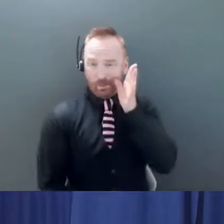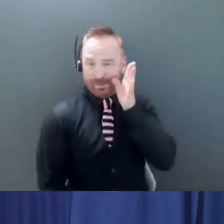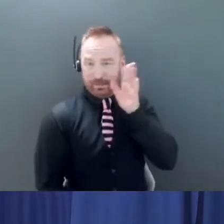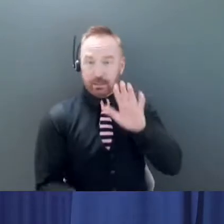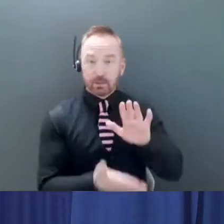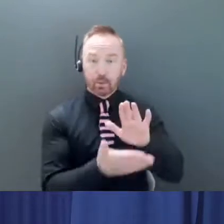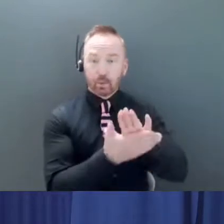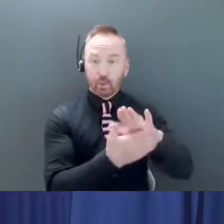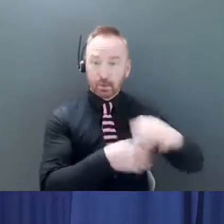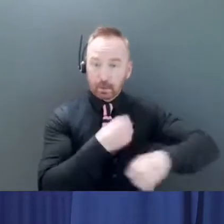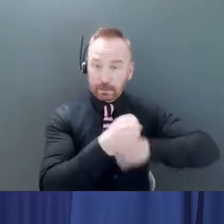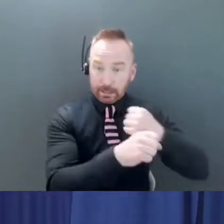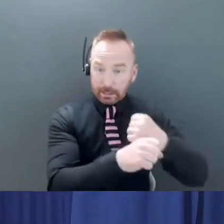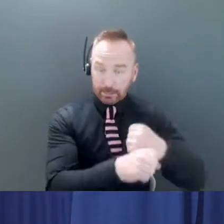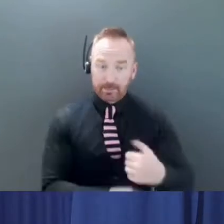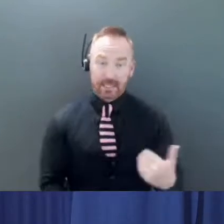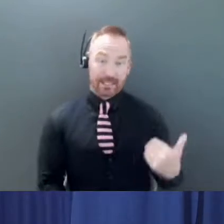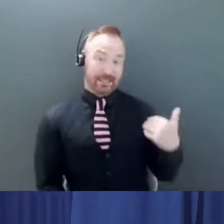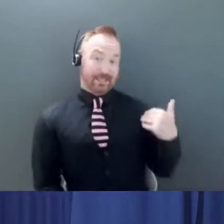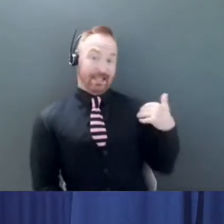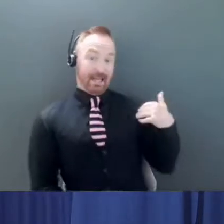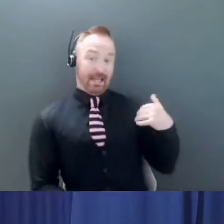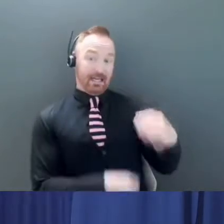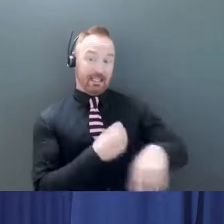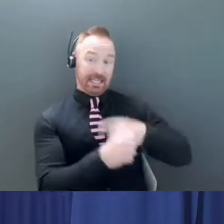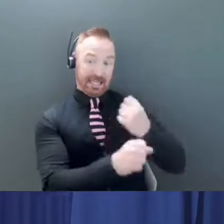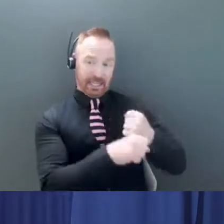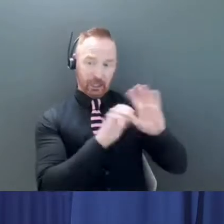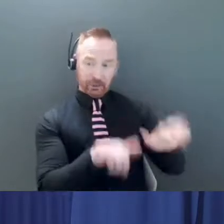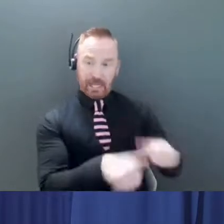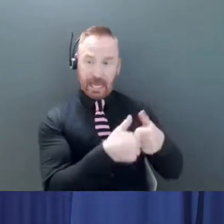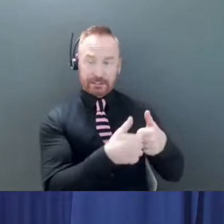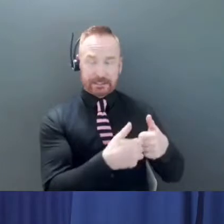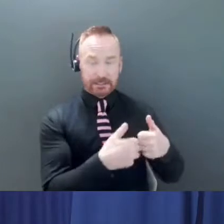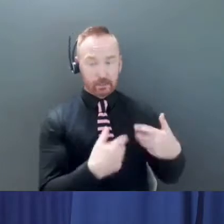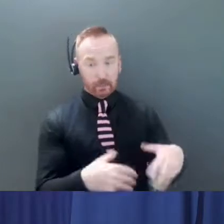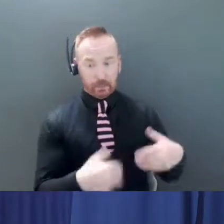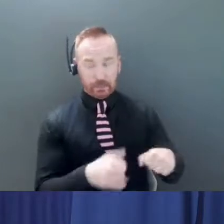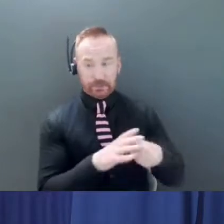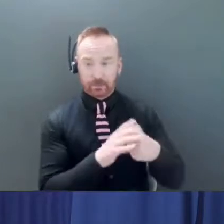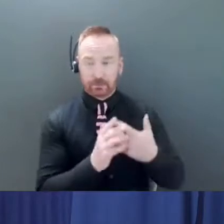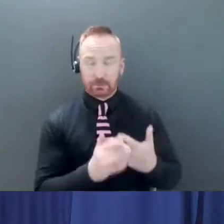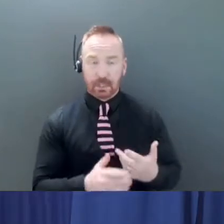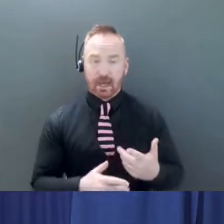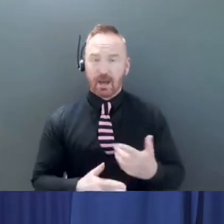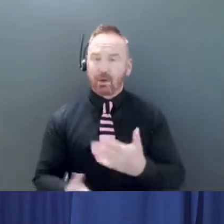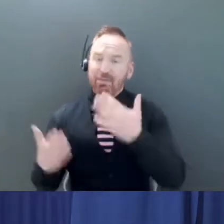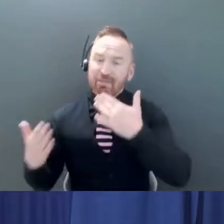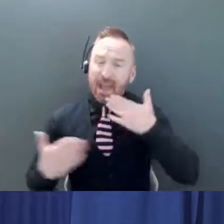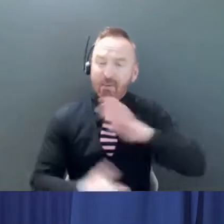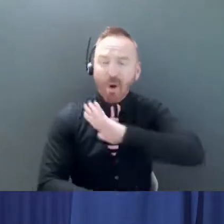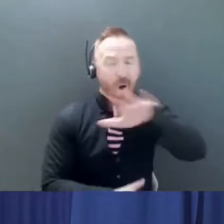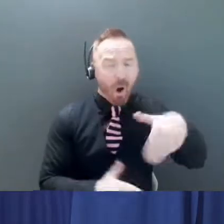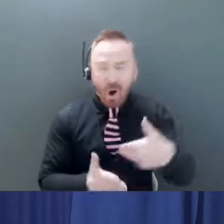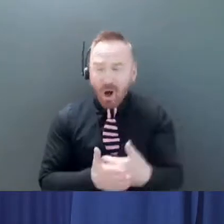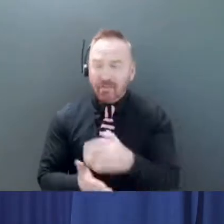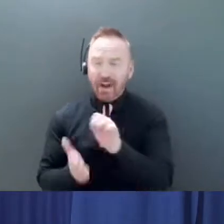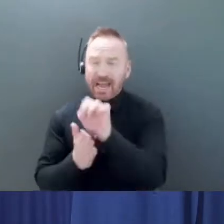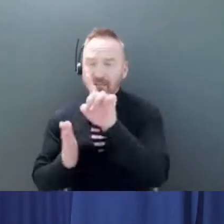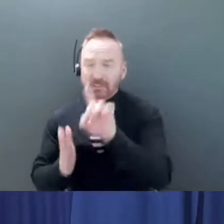year. This past year has been a challenging one to say the least. And I want to thank all of our educators, support staff,